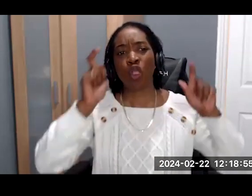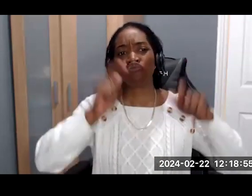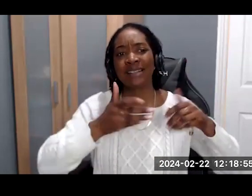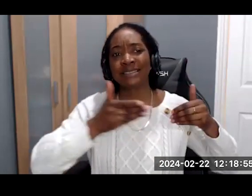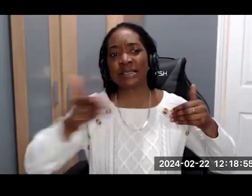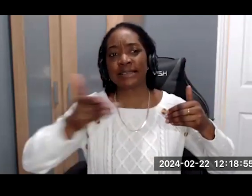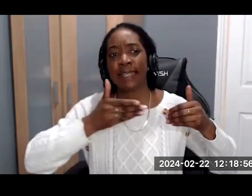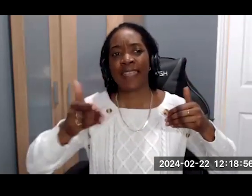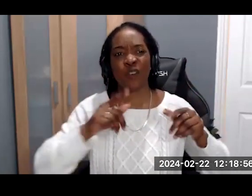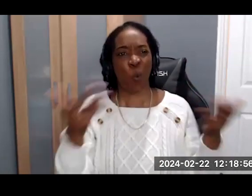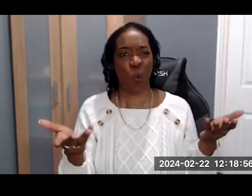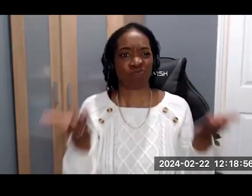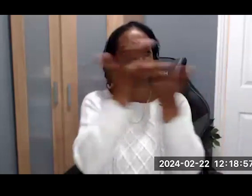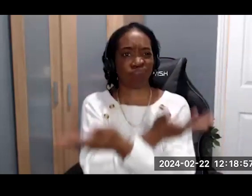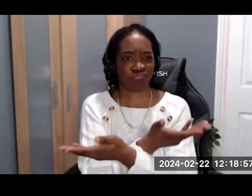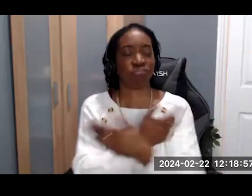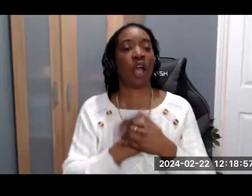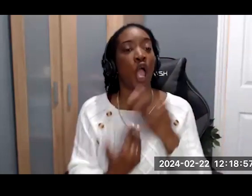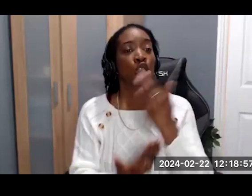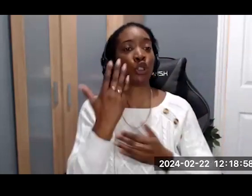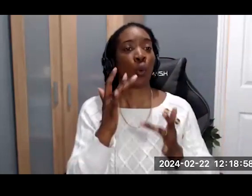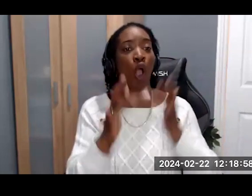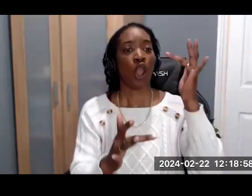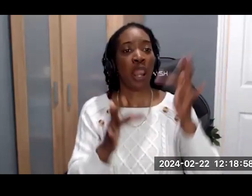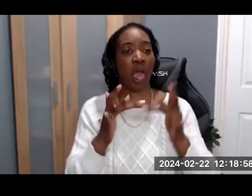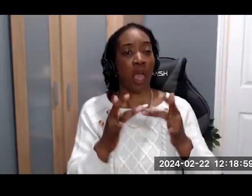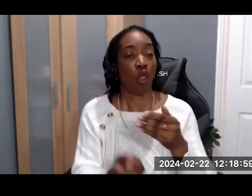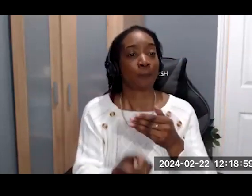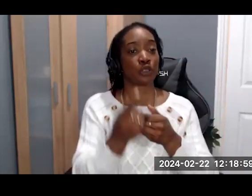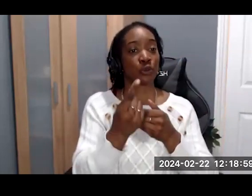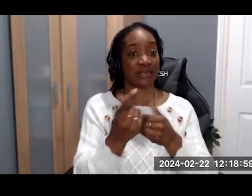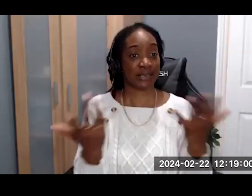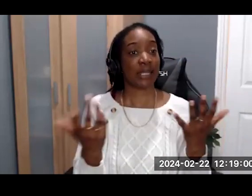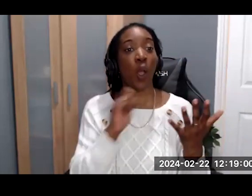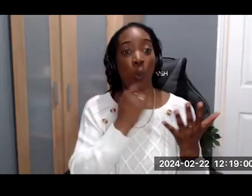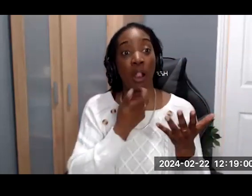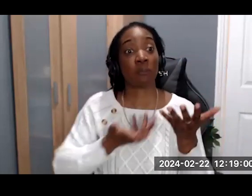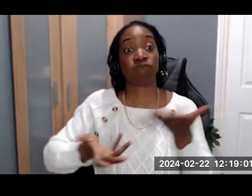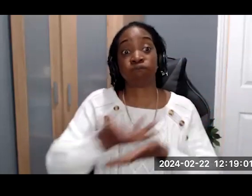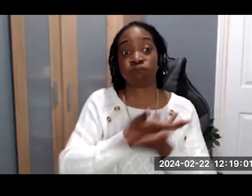country and a new online residency opportunity I will talk about this a little further as we